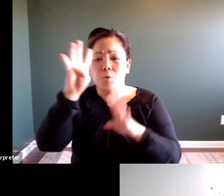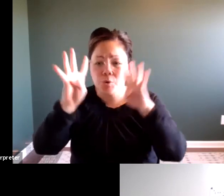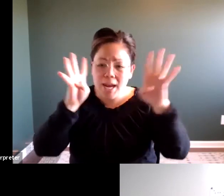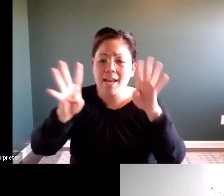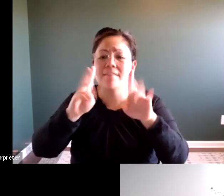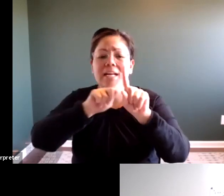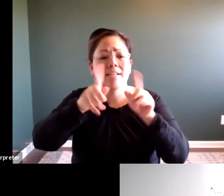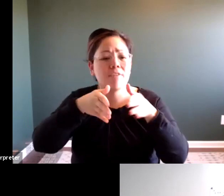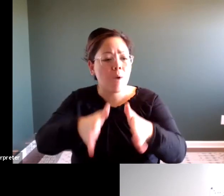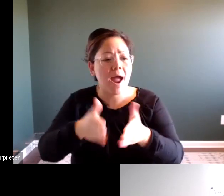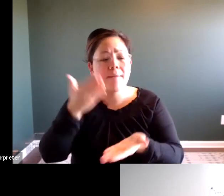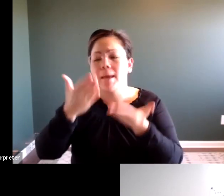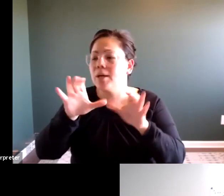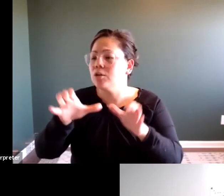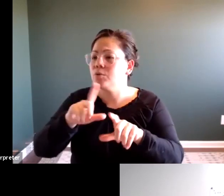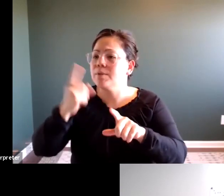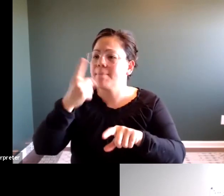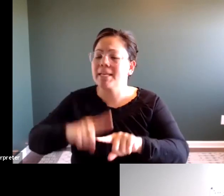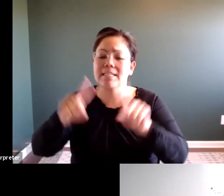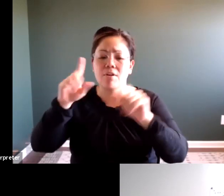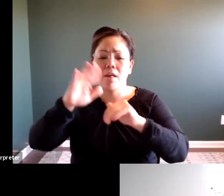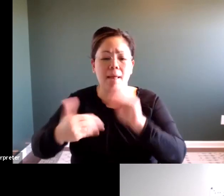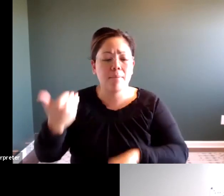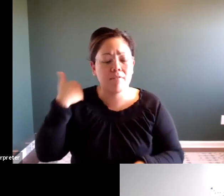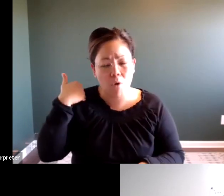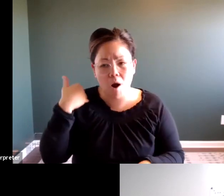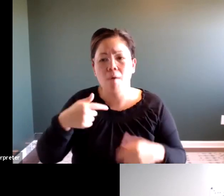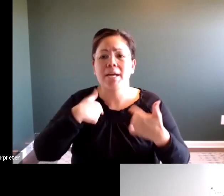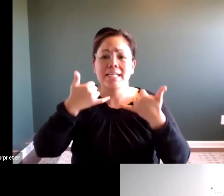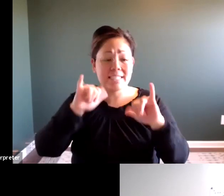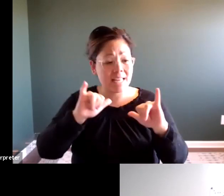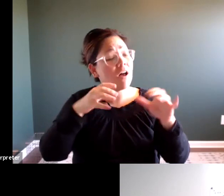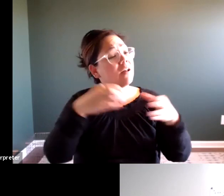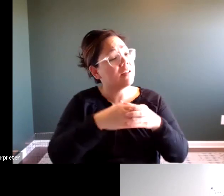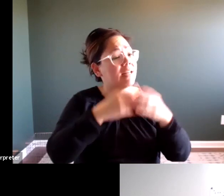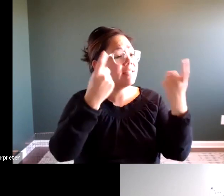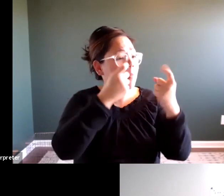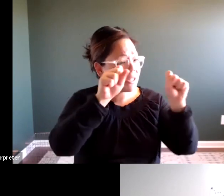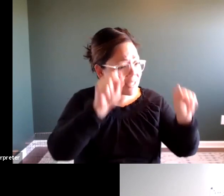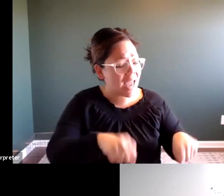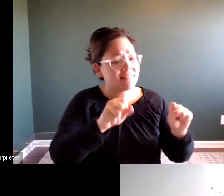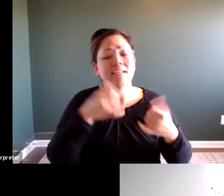how could we do things differently than we have before, that we still have that celebration that we still find a way to have that closeness